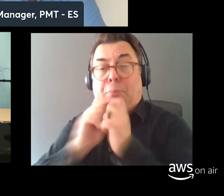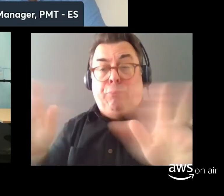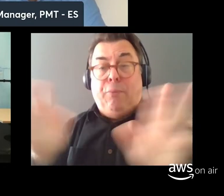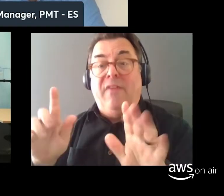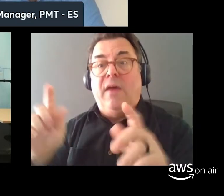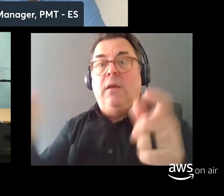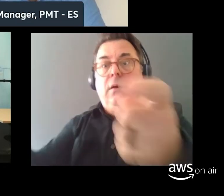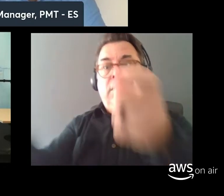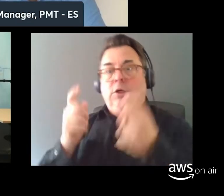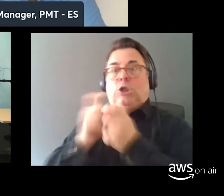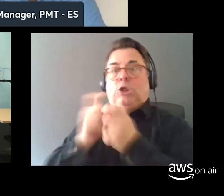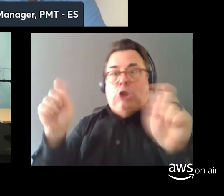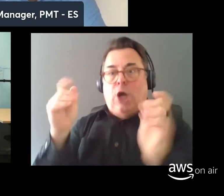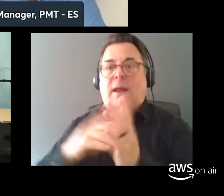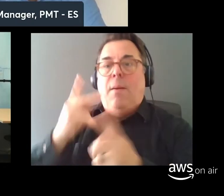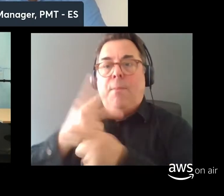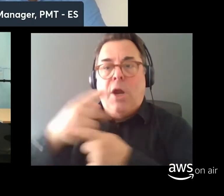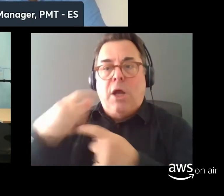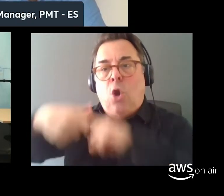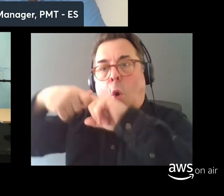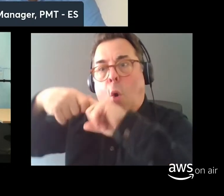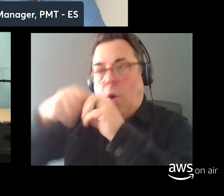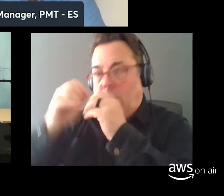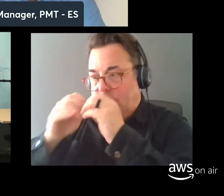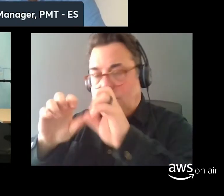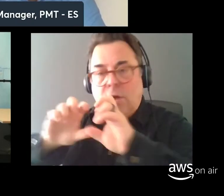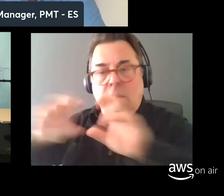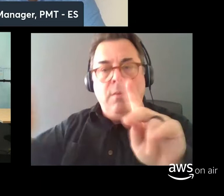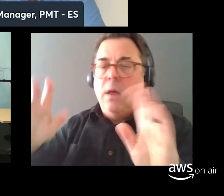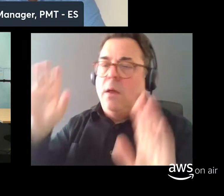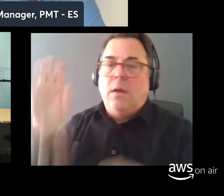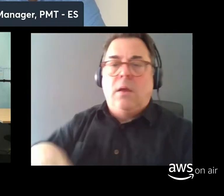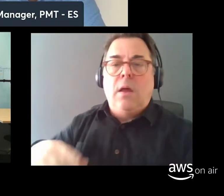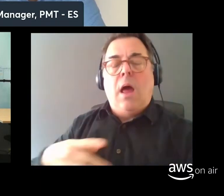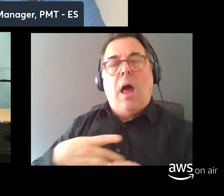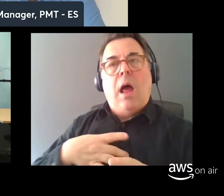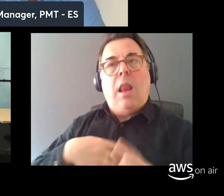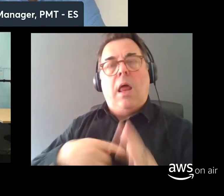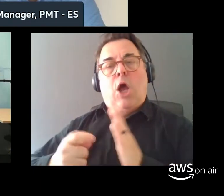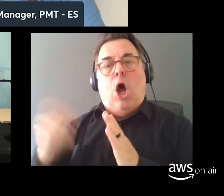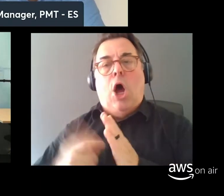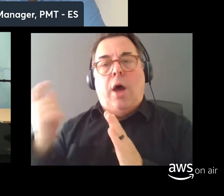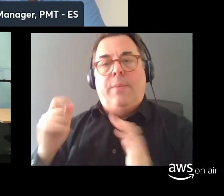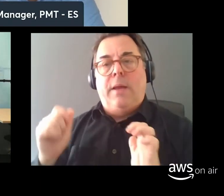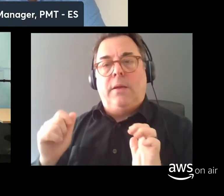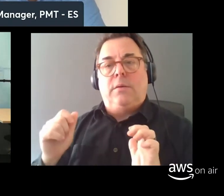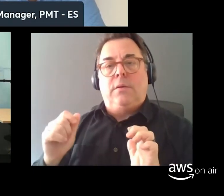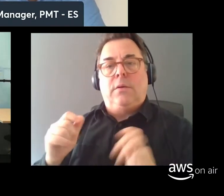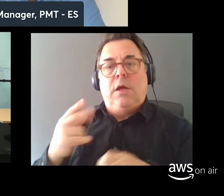so that you can fix a problem in your original. I just love that we're enabling customers to handle that a little more.